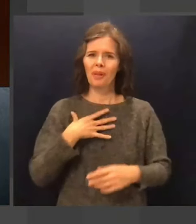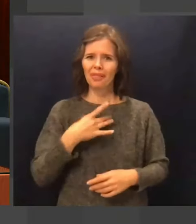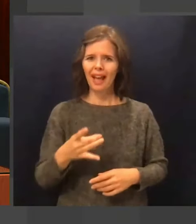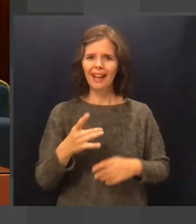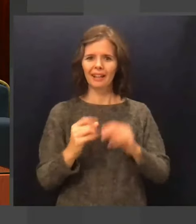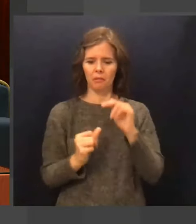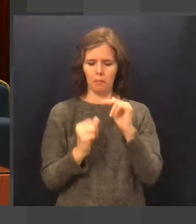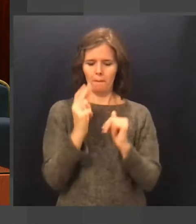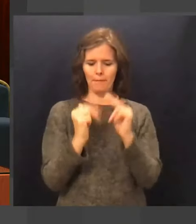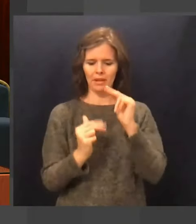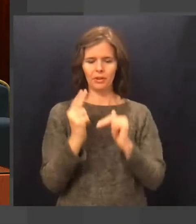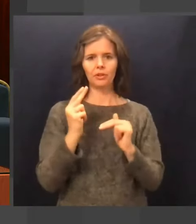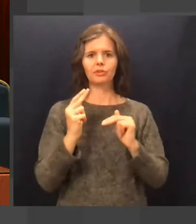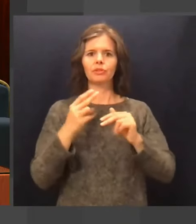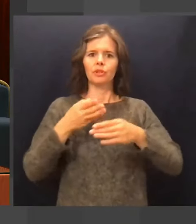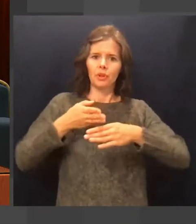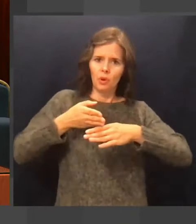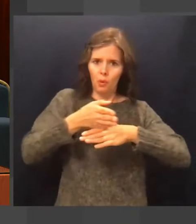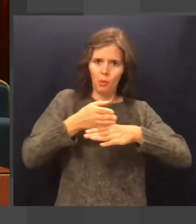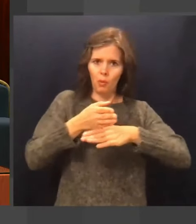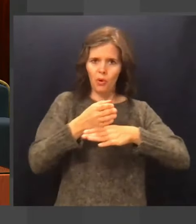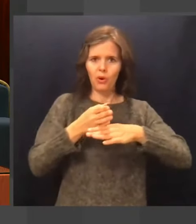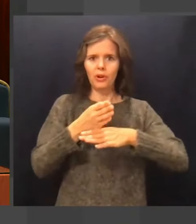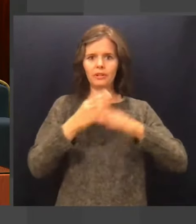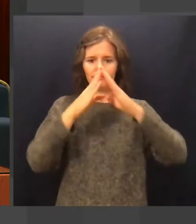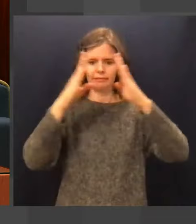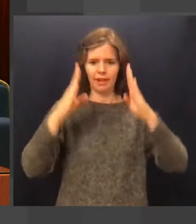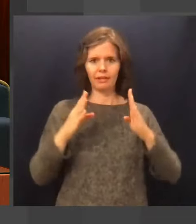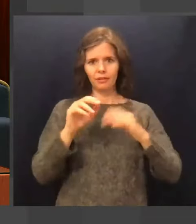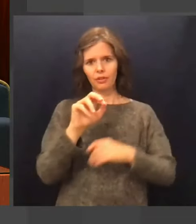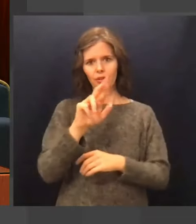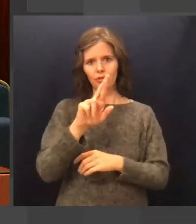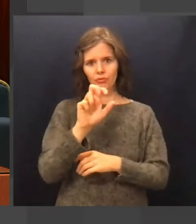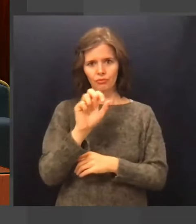WOODEN ROOFS IN MINECRAFT.